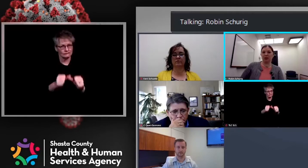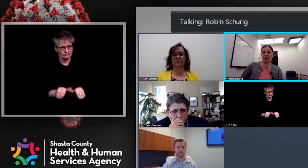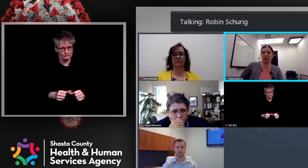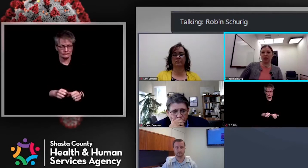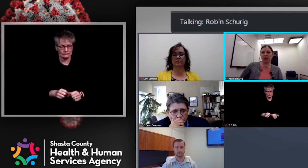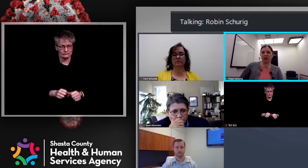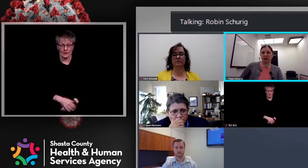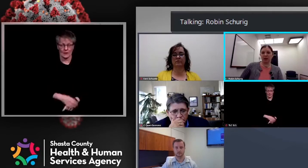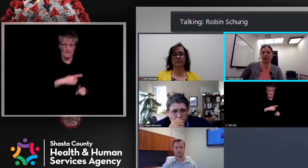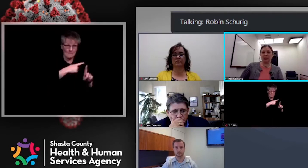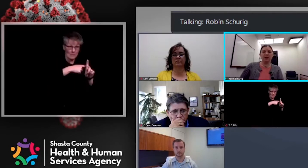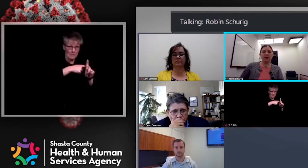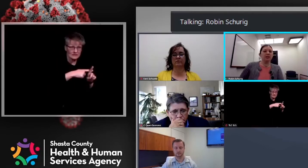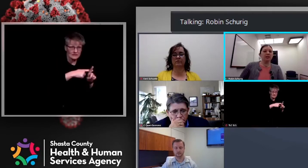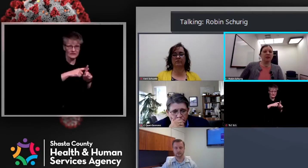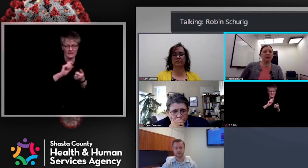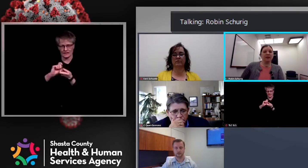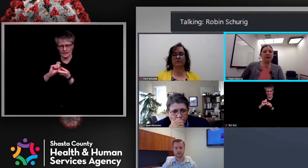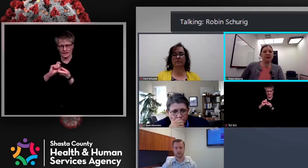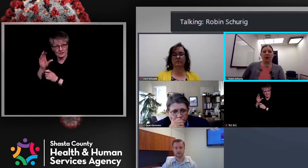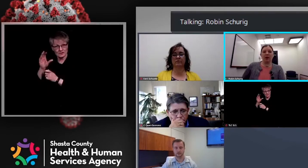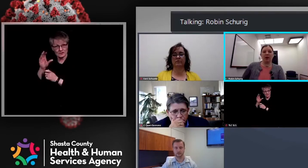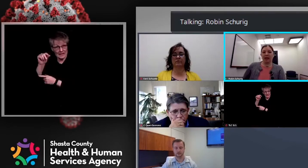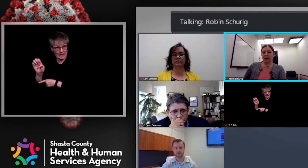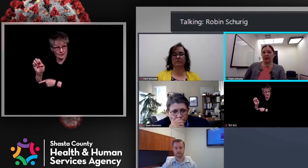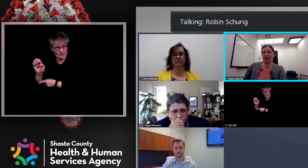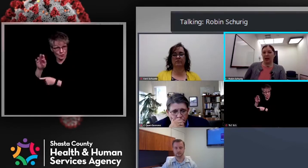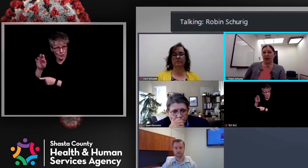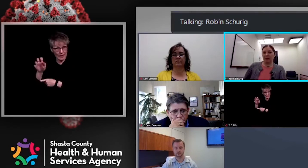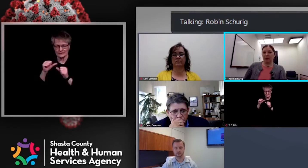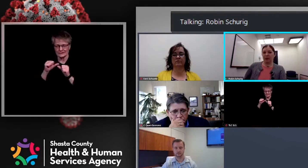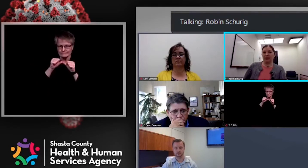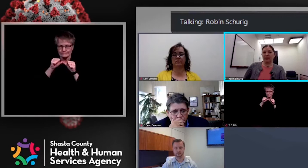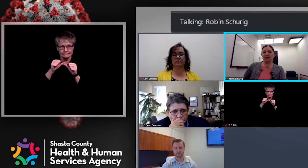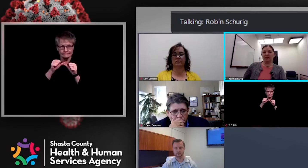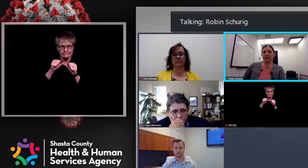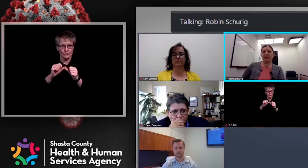rates show a concerning increase. This means that our case rate that had been increasing